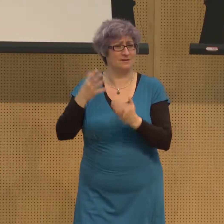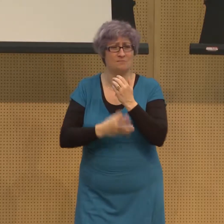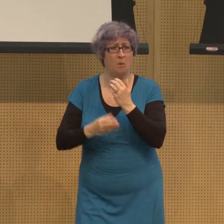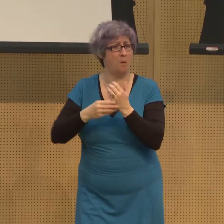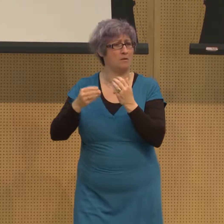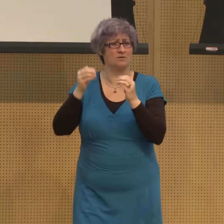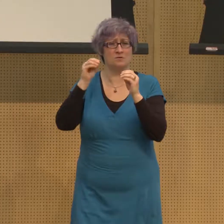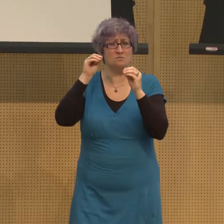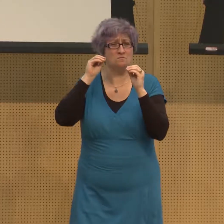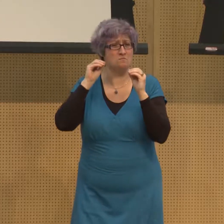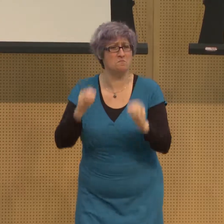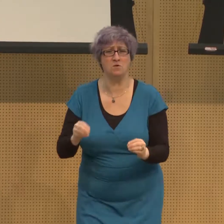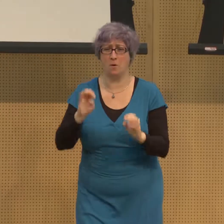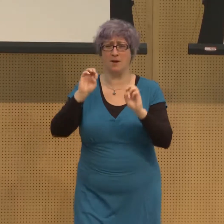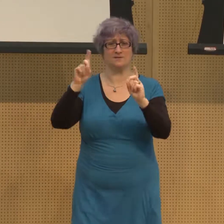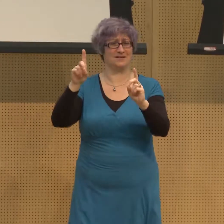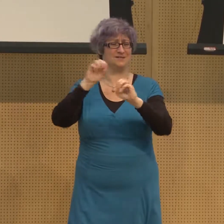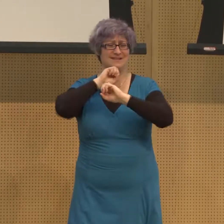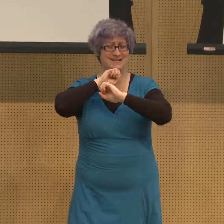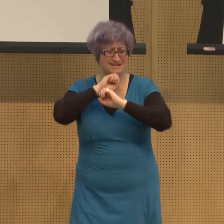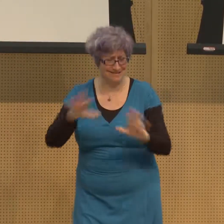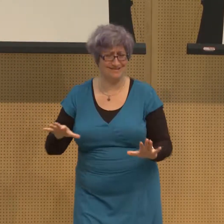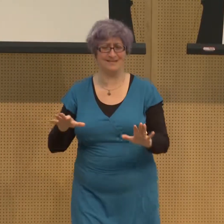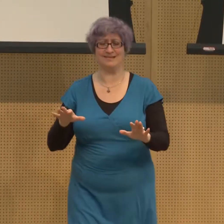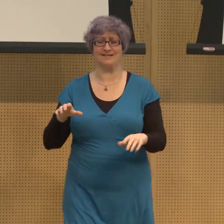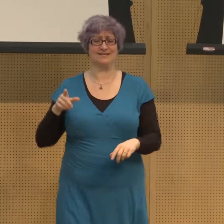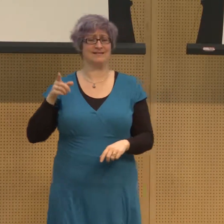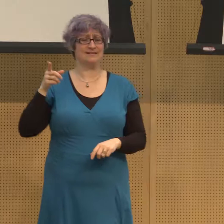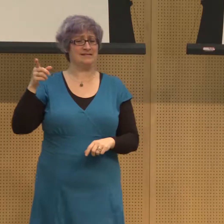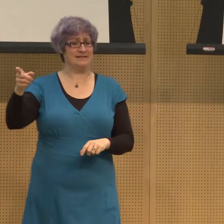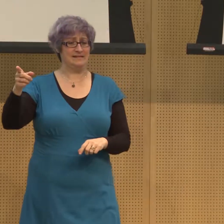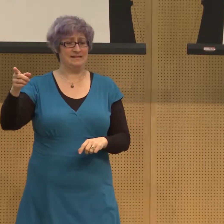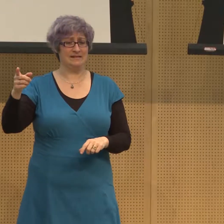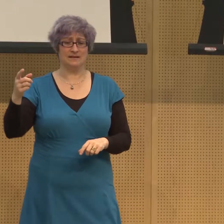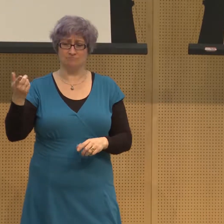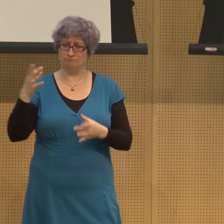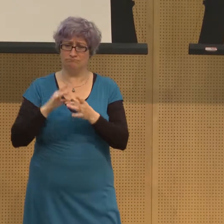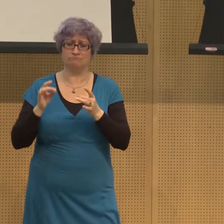And most of them were farmers, the parents were farmers, had no education.